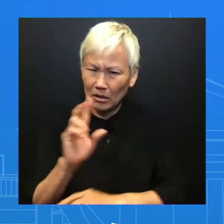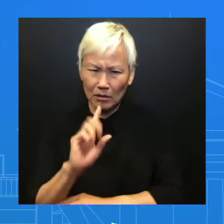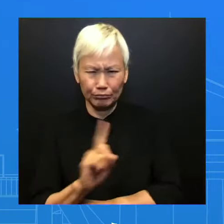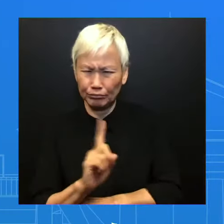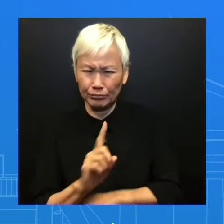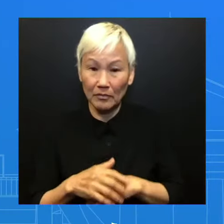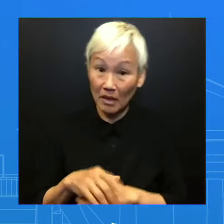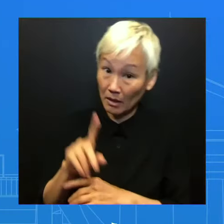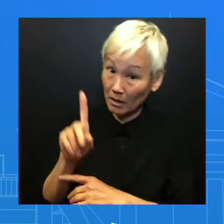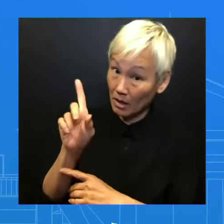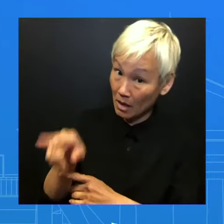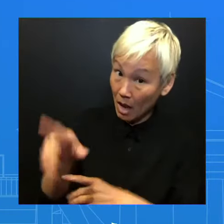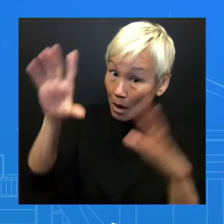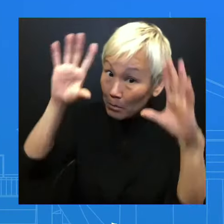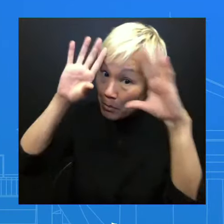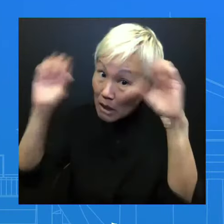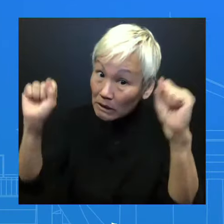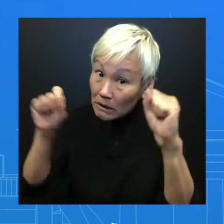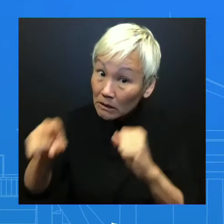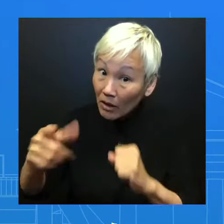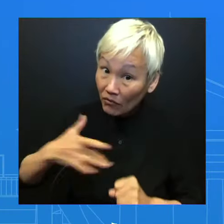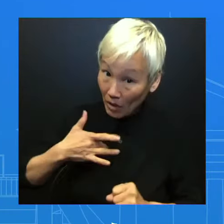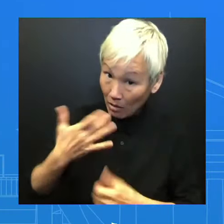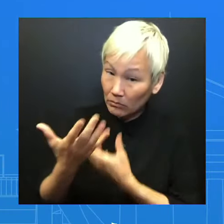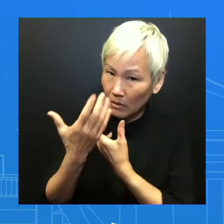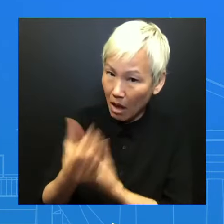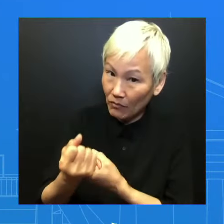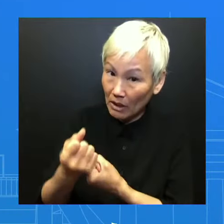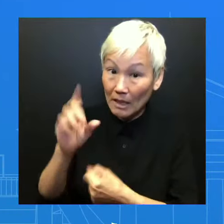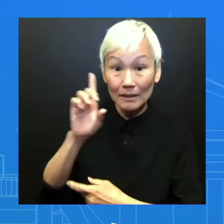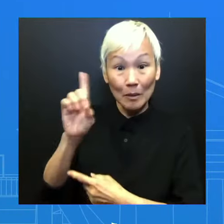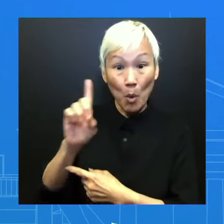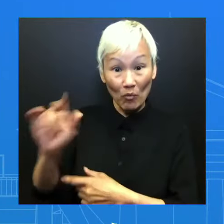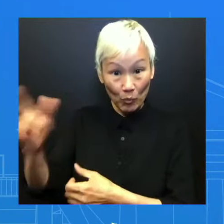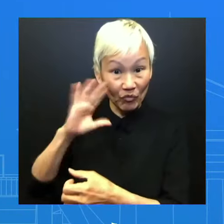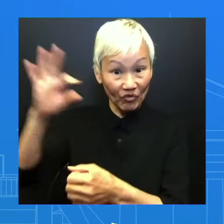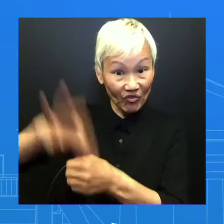votes on any deal that he agrees to with Speaker McCarthy? Ms. Jean-Pierre: So, look, a little bit about that.